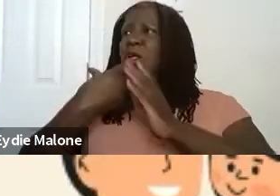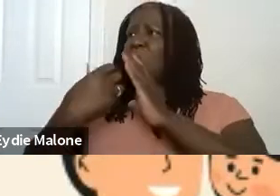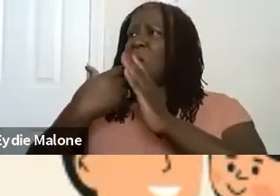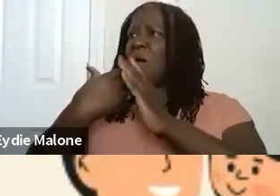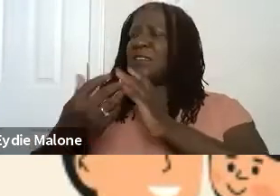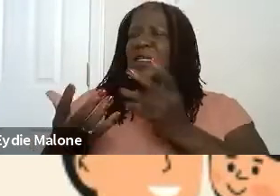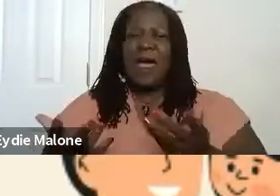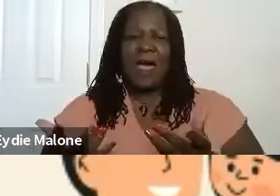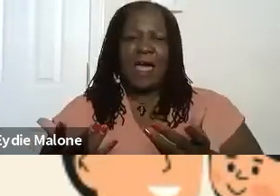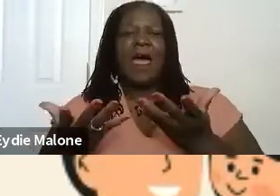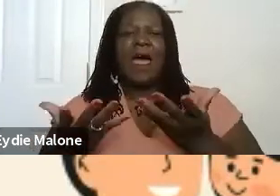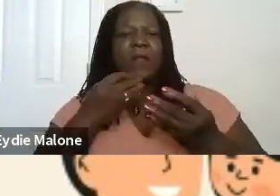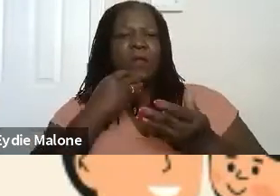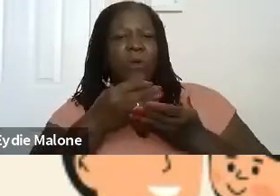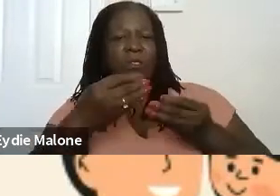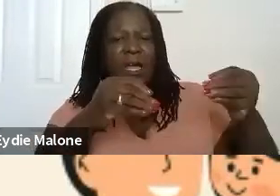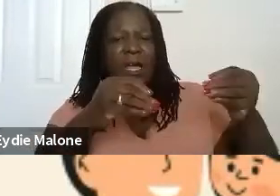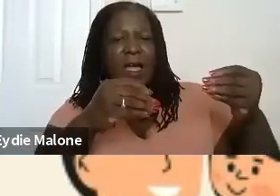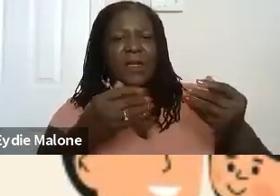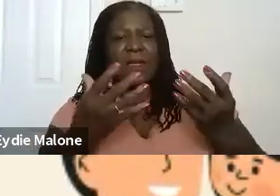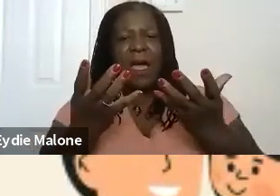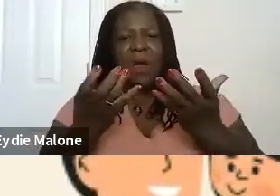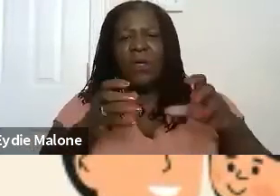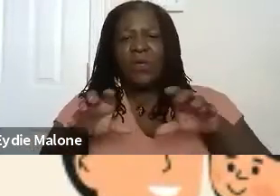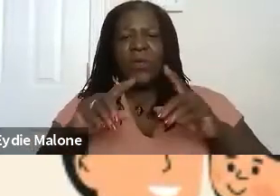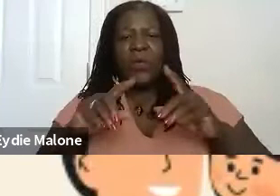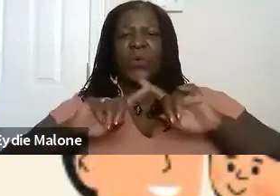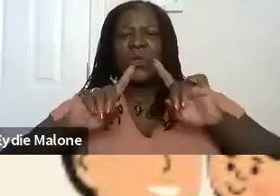I wanted to go on vacation. So yes. And they put it